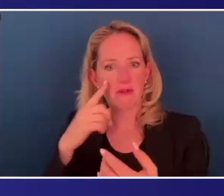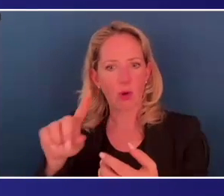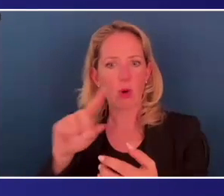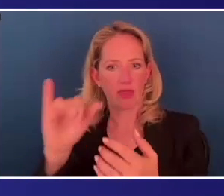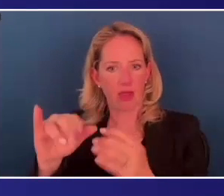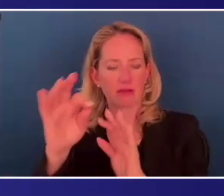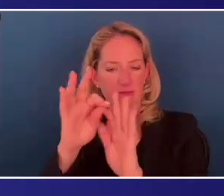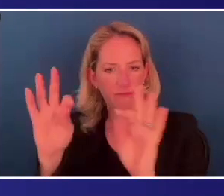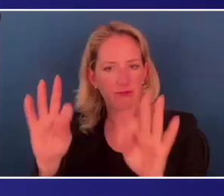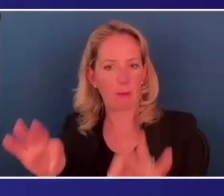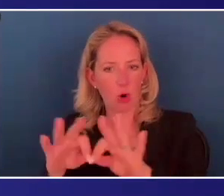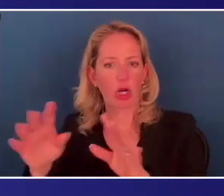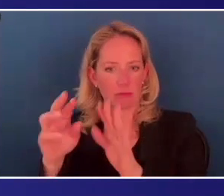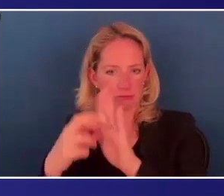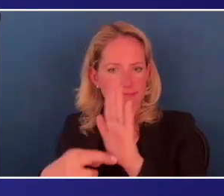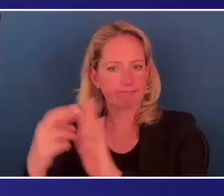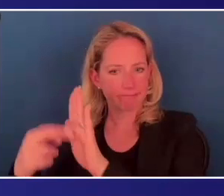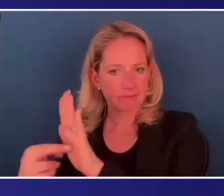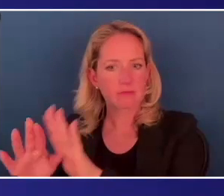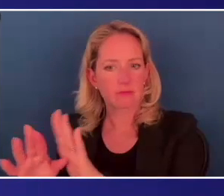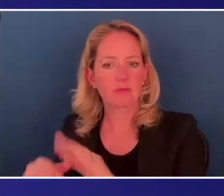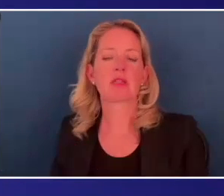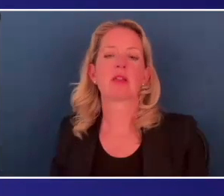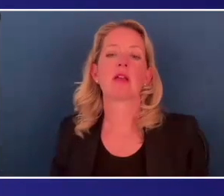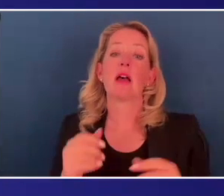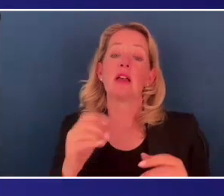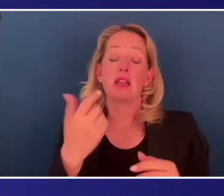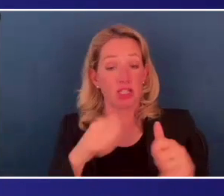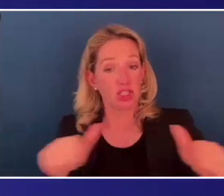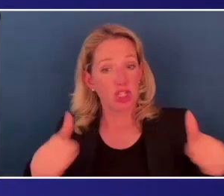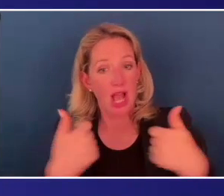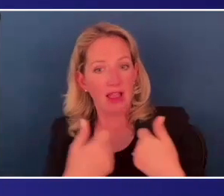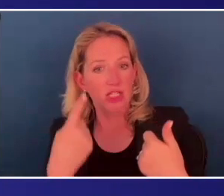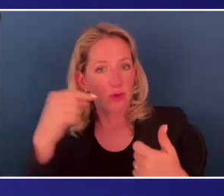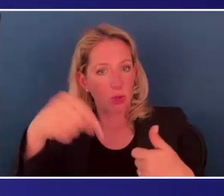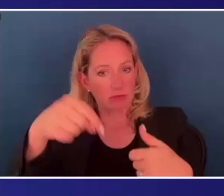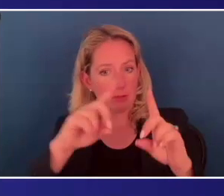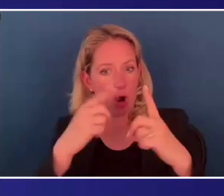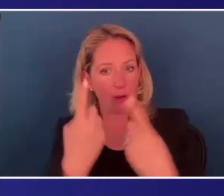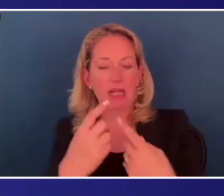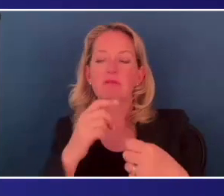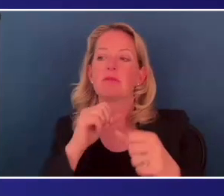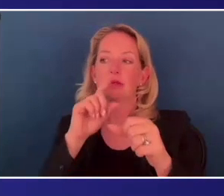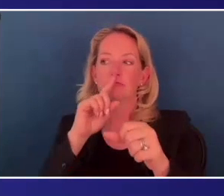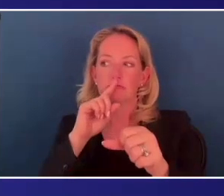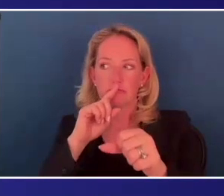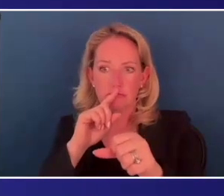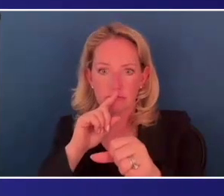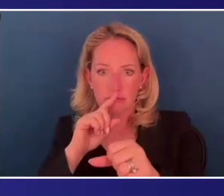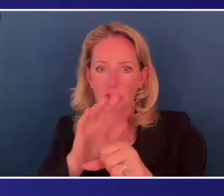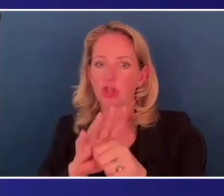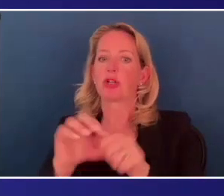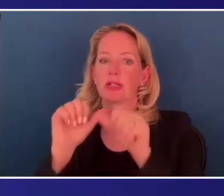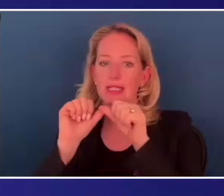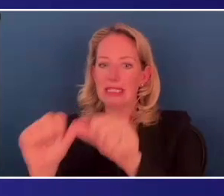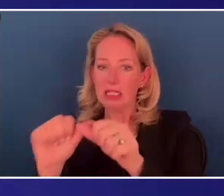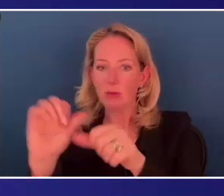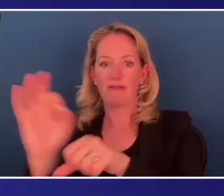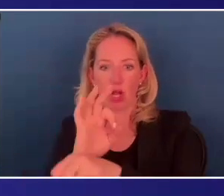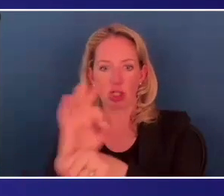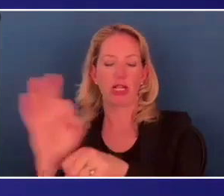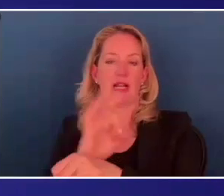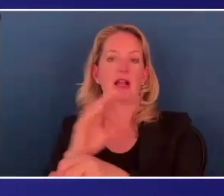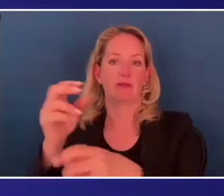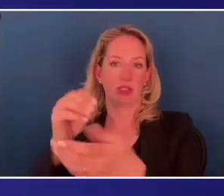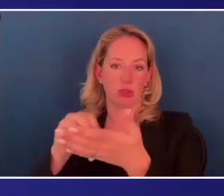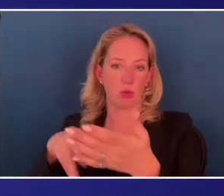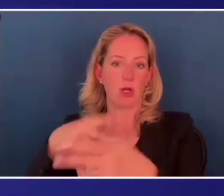A key challenge as well for the department is ensuring the continued functioning of the federal student loan program. And bringing borrowers back into repayment.